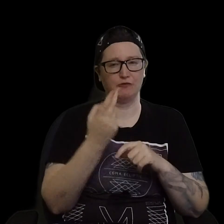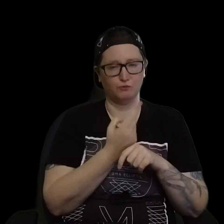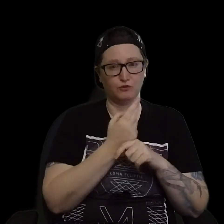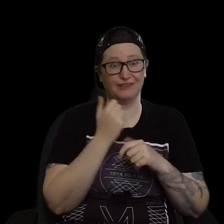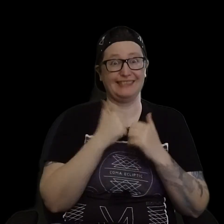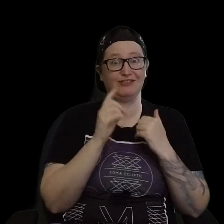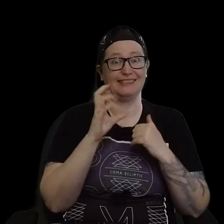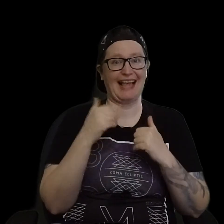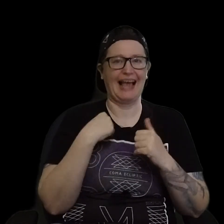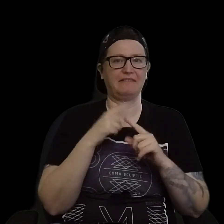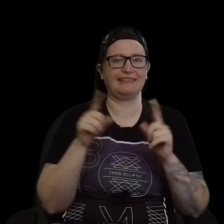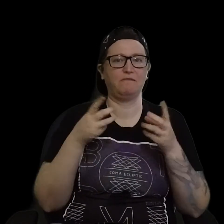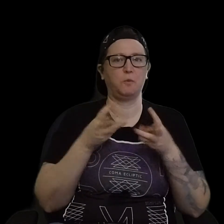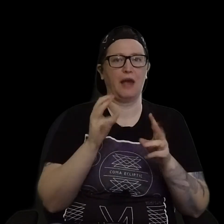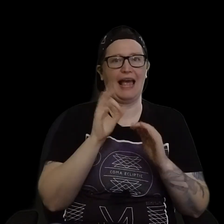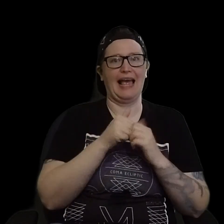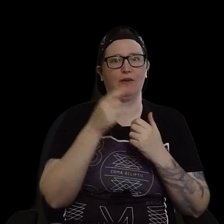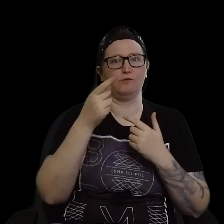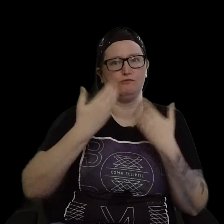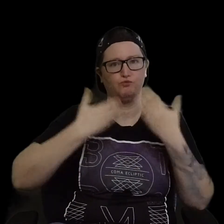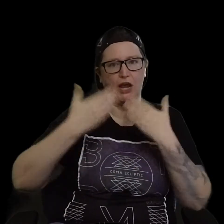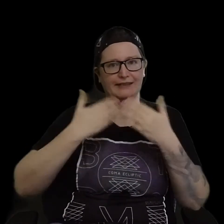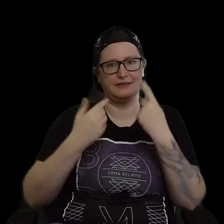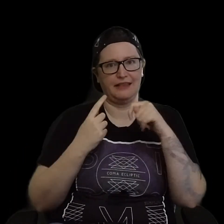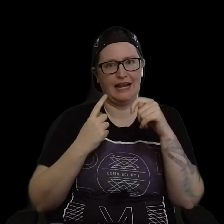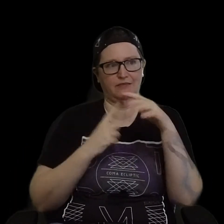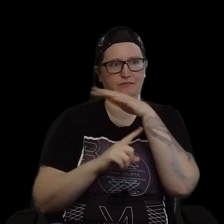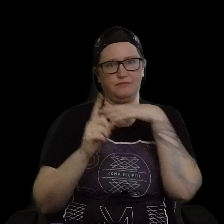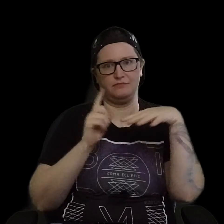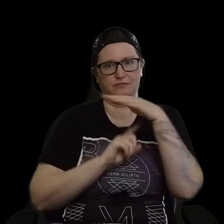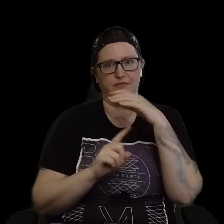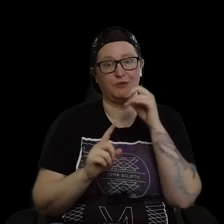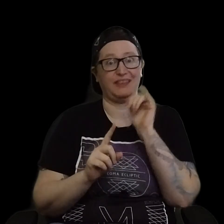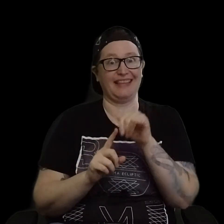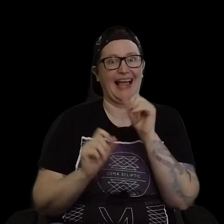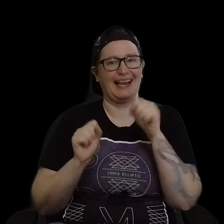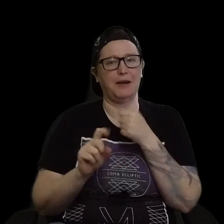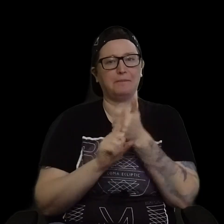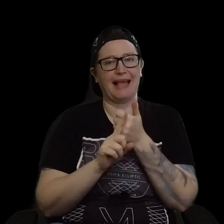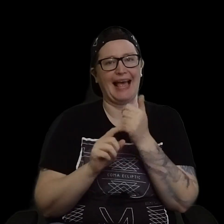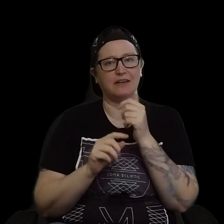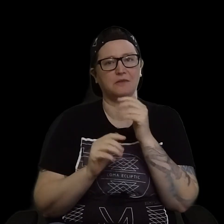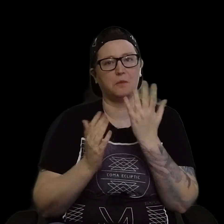depending on what deck you use then you're gonna have different ways of how you navigate and that